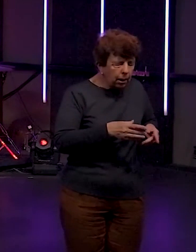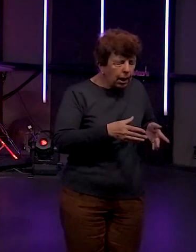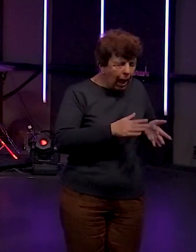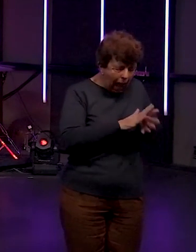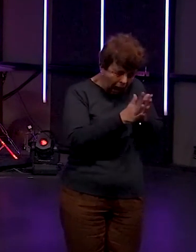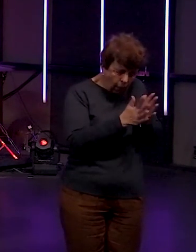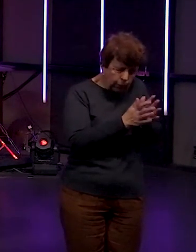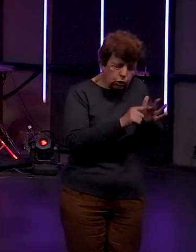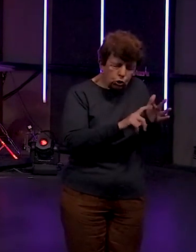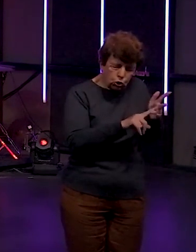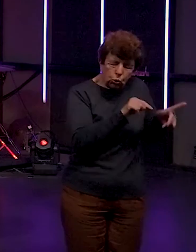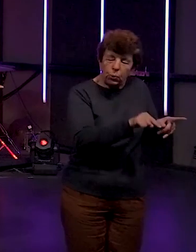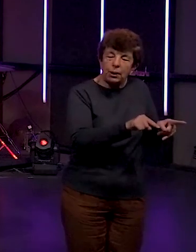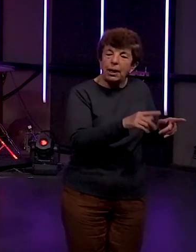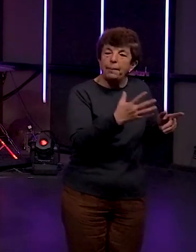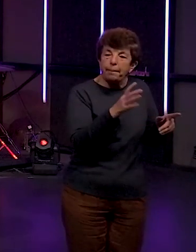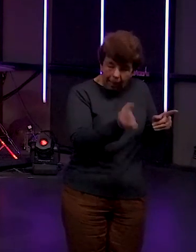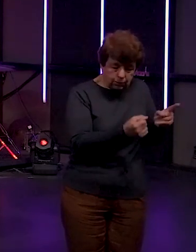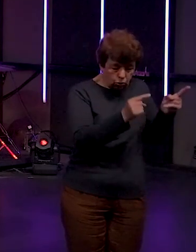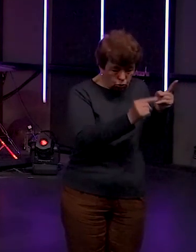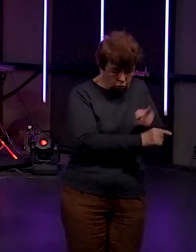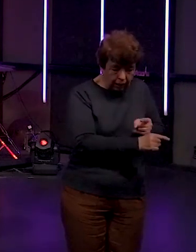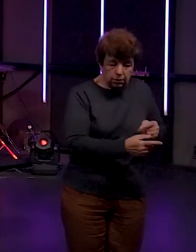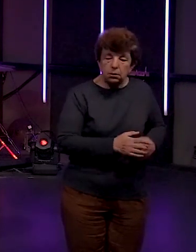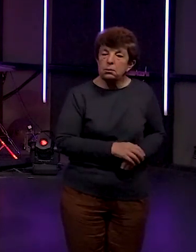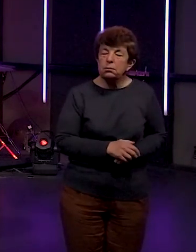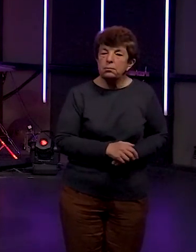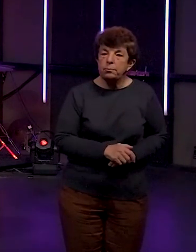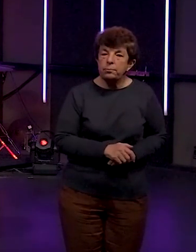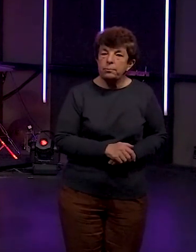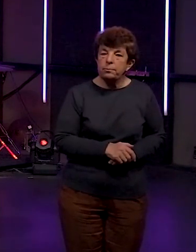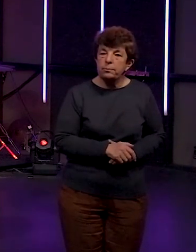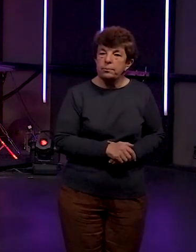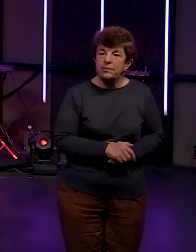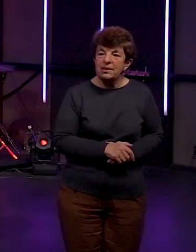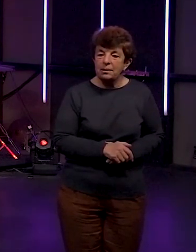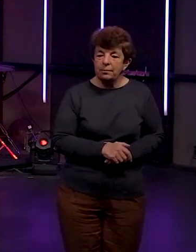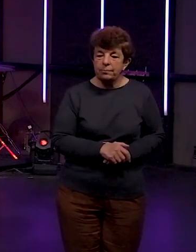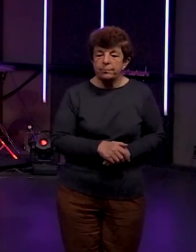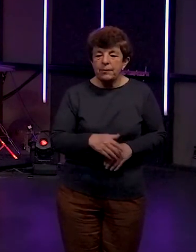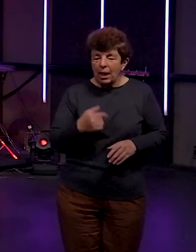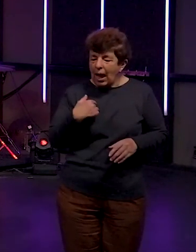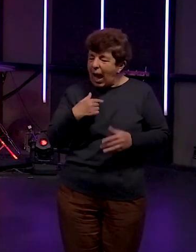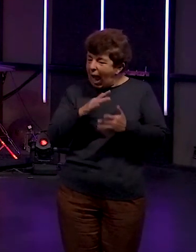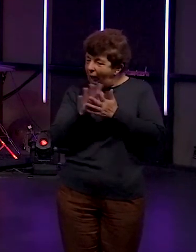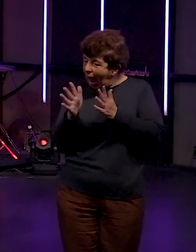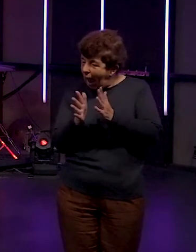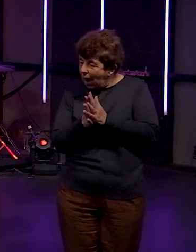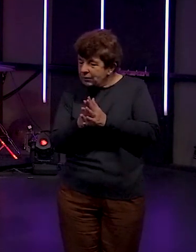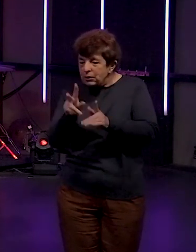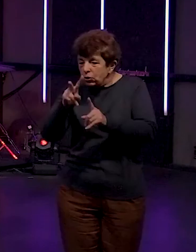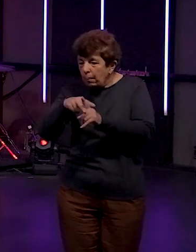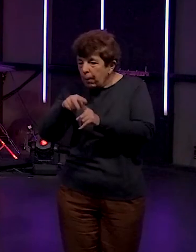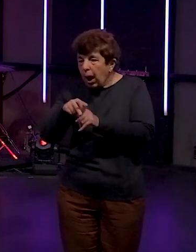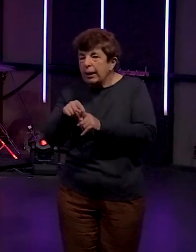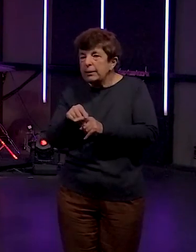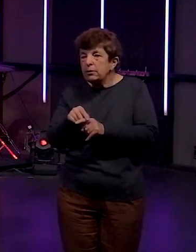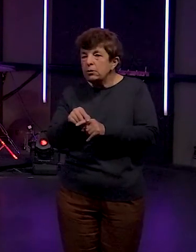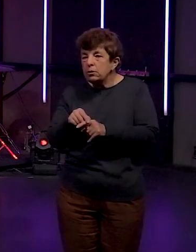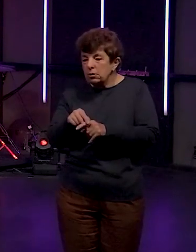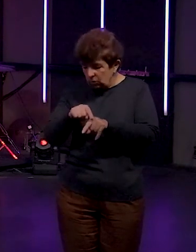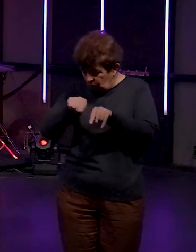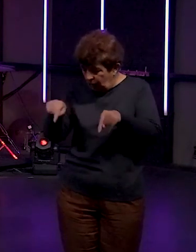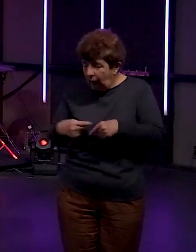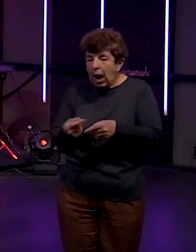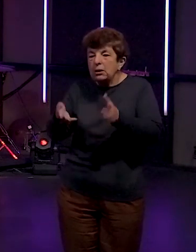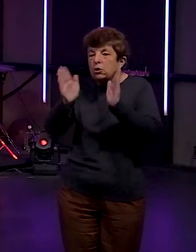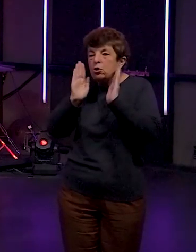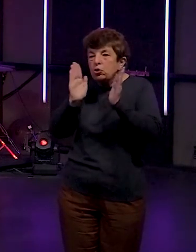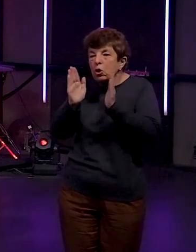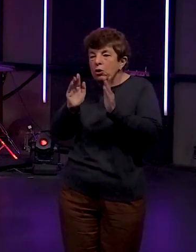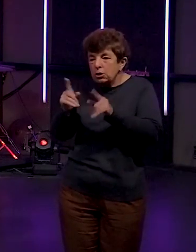the same outcome has to change. So I said how does this apply to us as a church today?